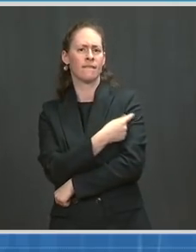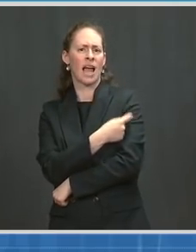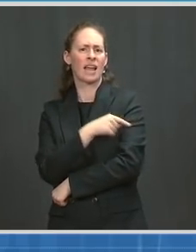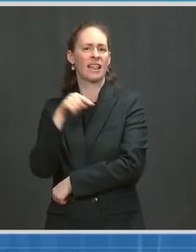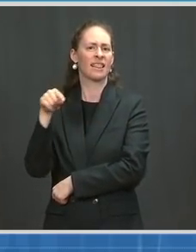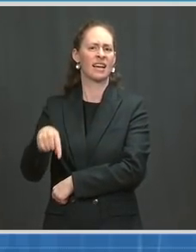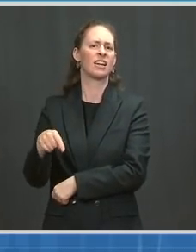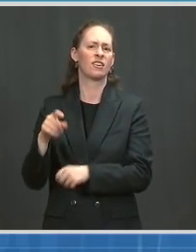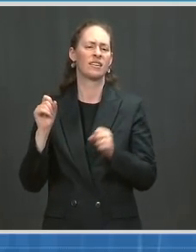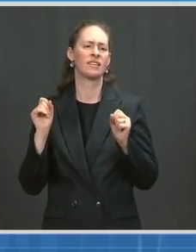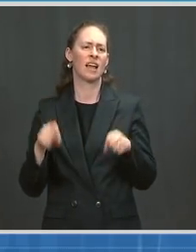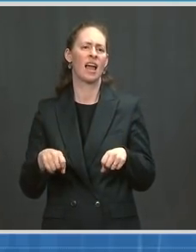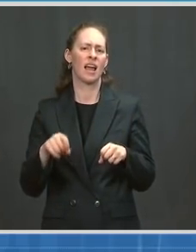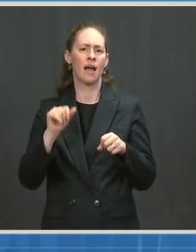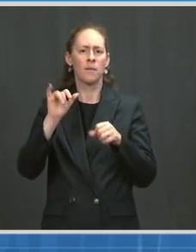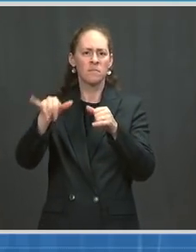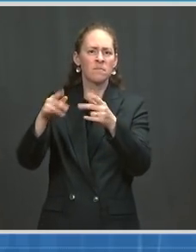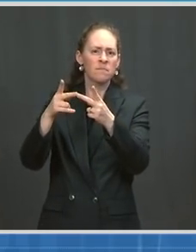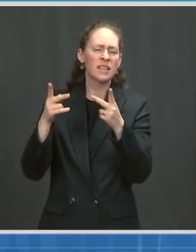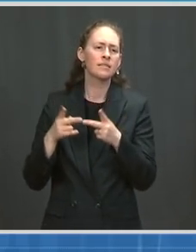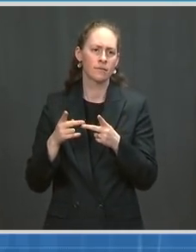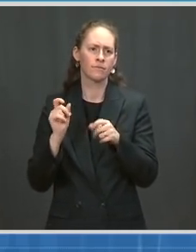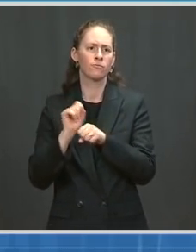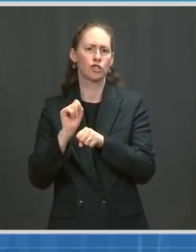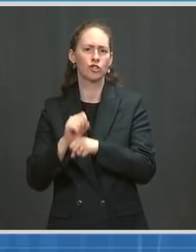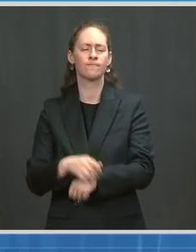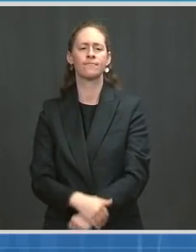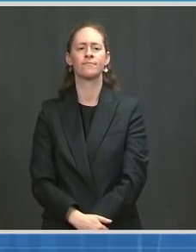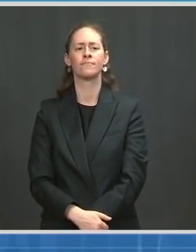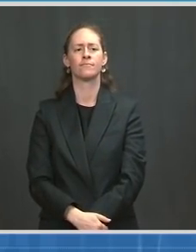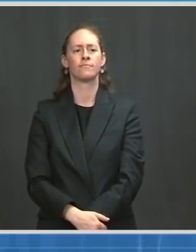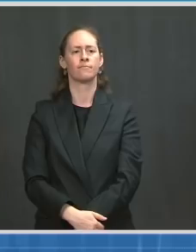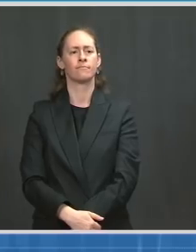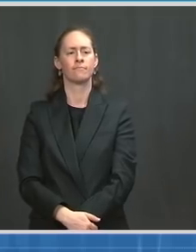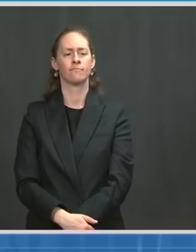and also by improving access. These are three concrete ways. The barriers, though, that we often see is: